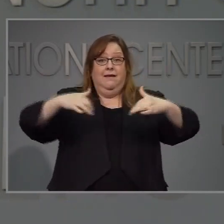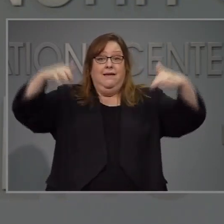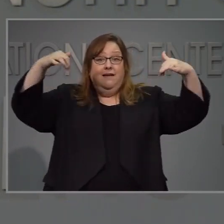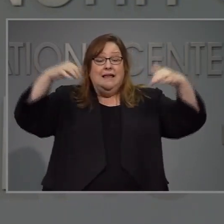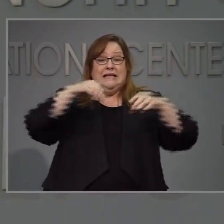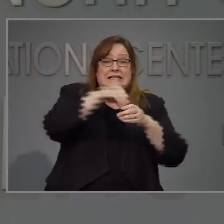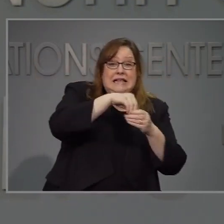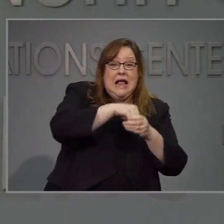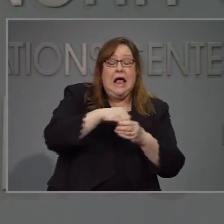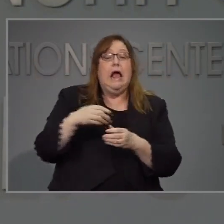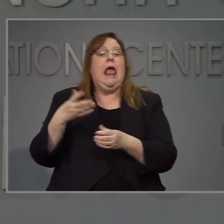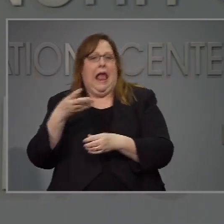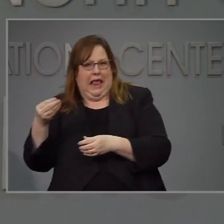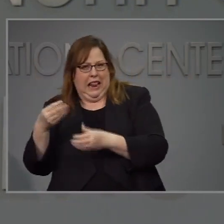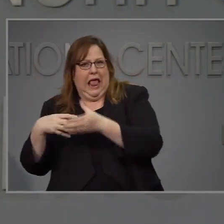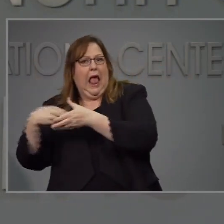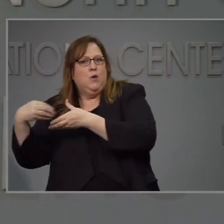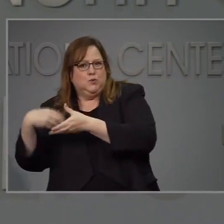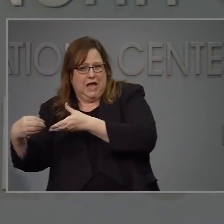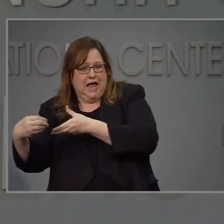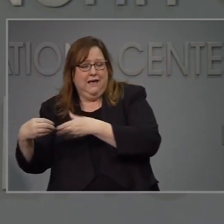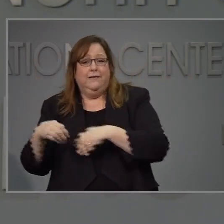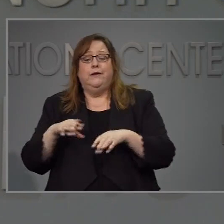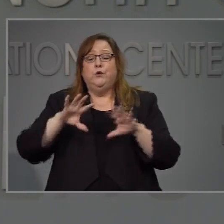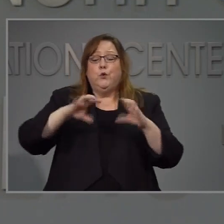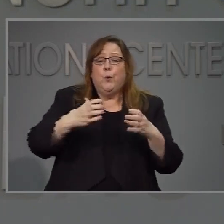MORE THAN 10 PEOPLE INDOORS, OR 25 PEOPLE OUTDOORS. AND THIS APPLIES TO EVENT THE NEWS